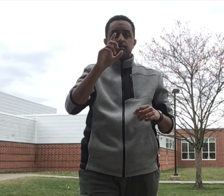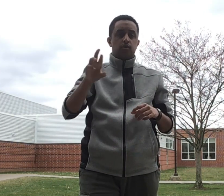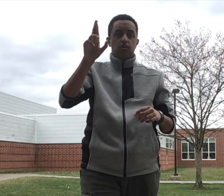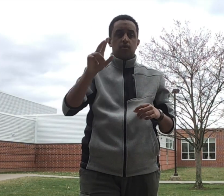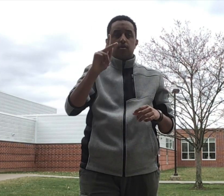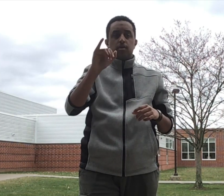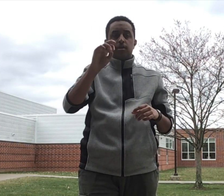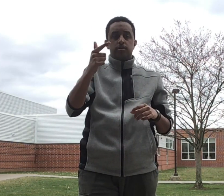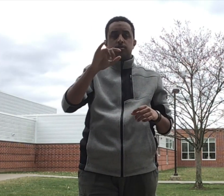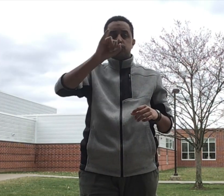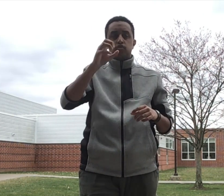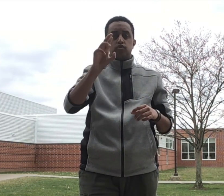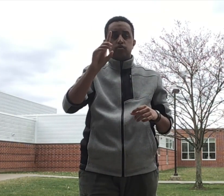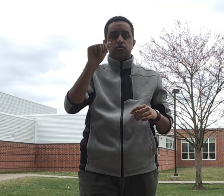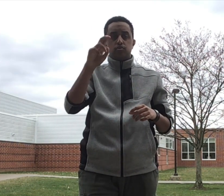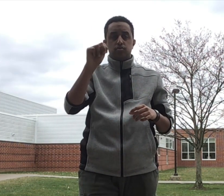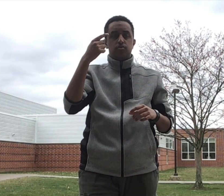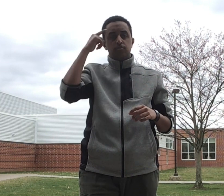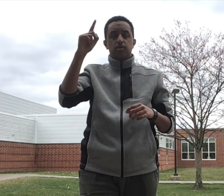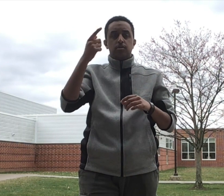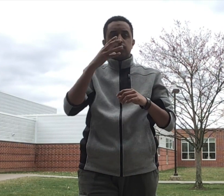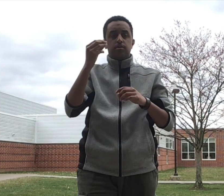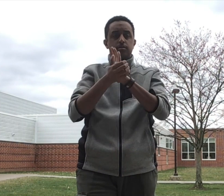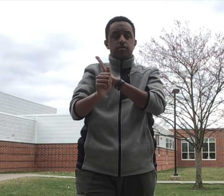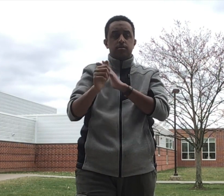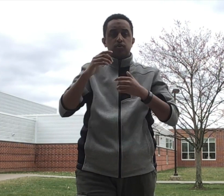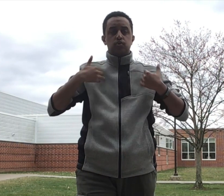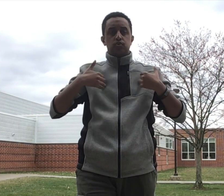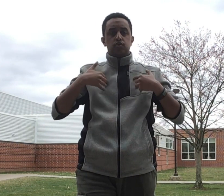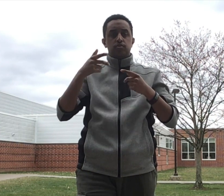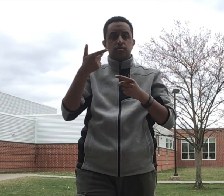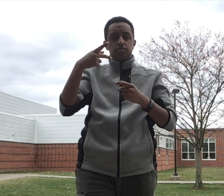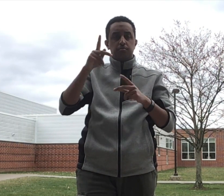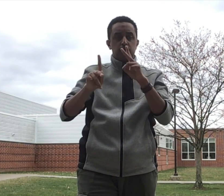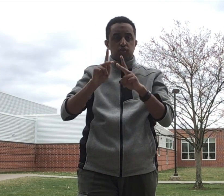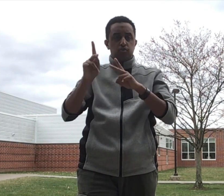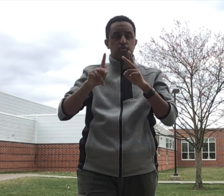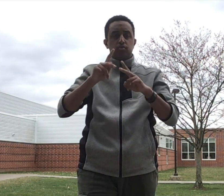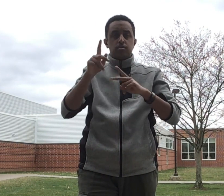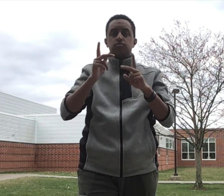Dr I King Jordan and some talented young people